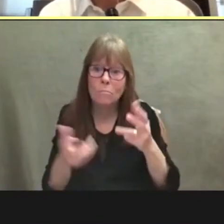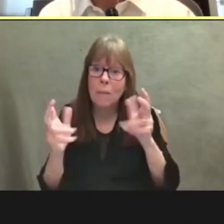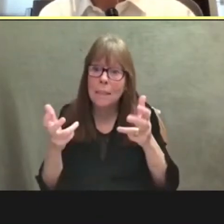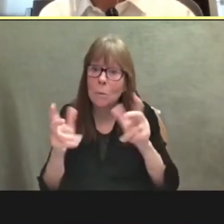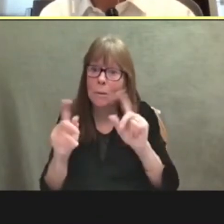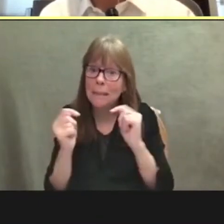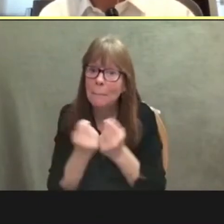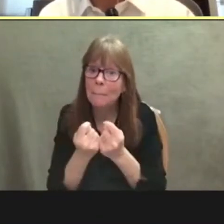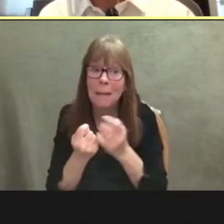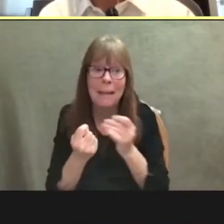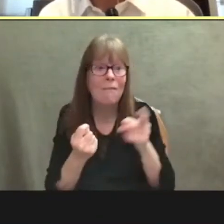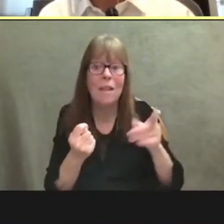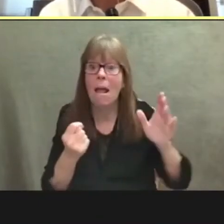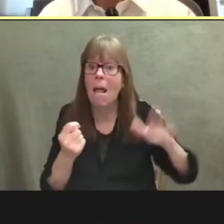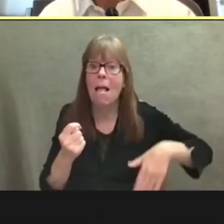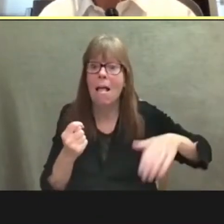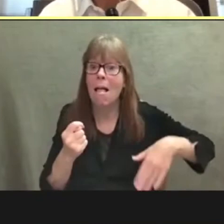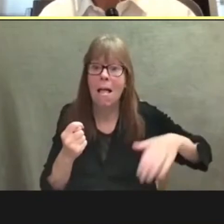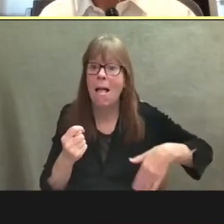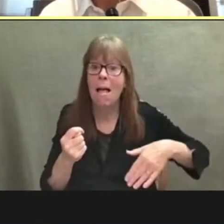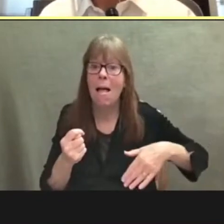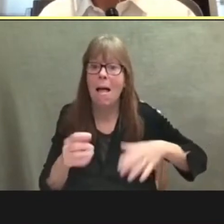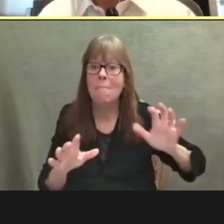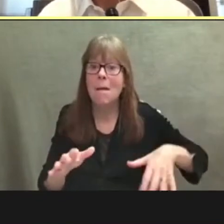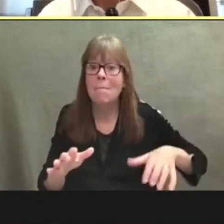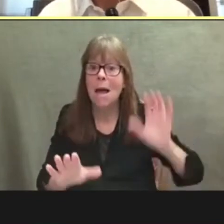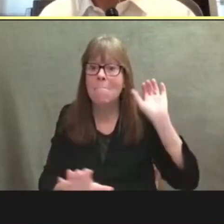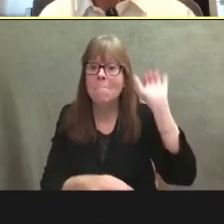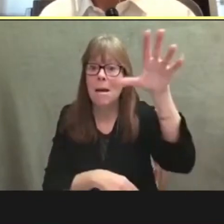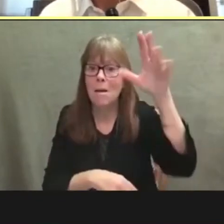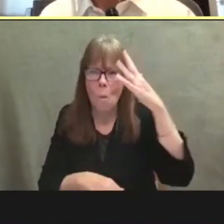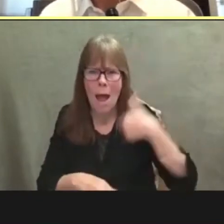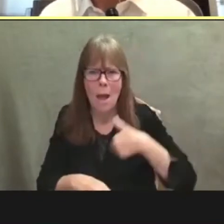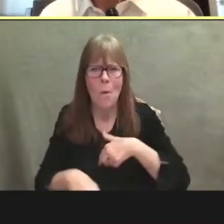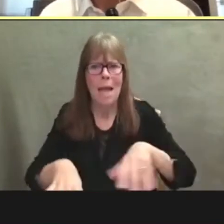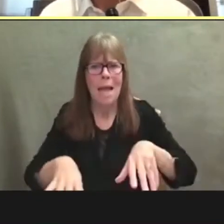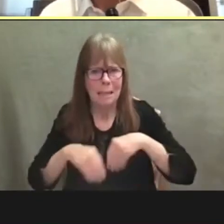they've never played basketball? Why are we admitting able-bodied people to medical school?